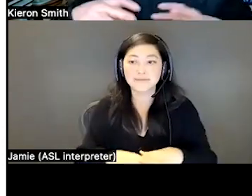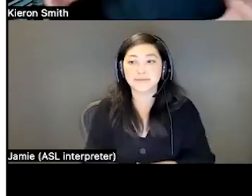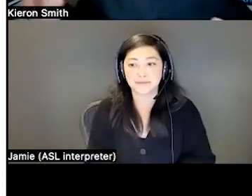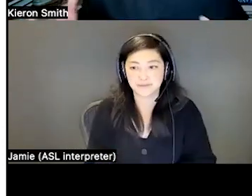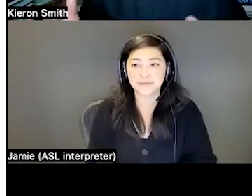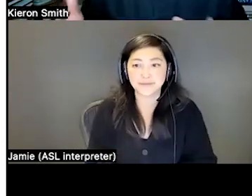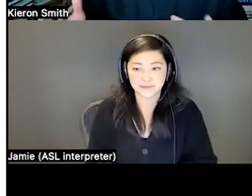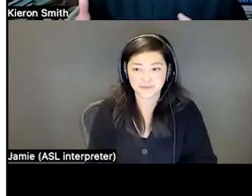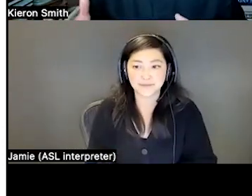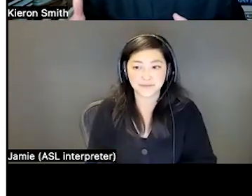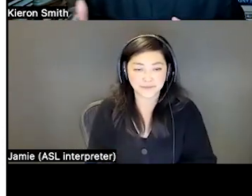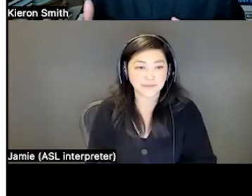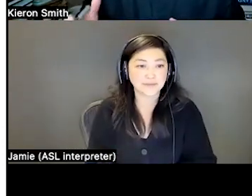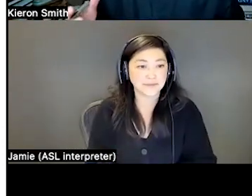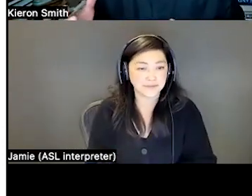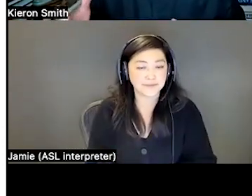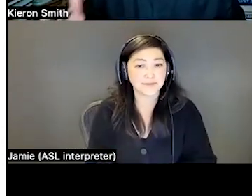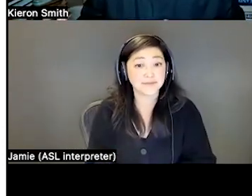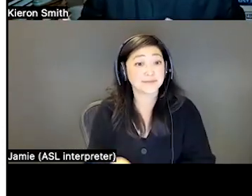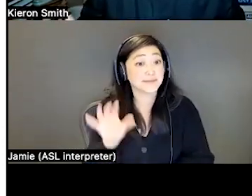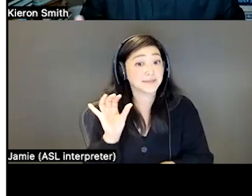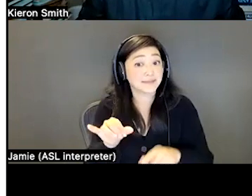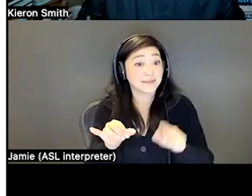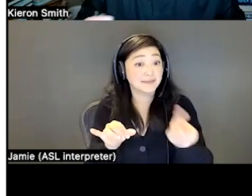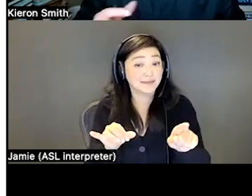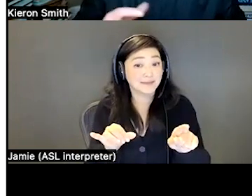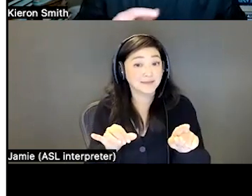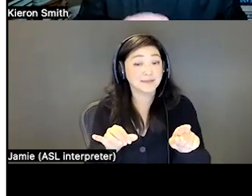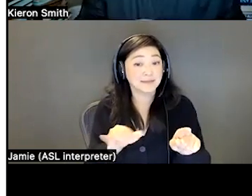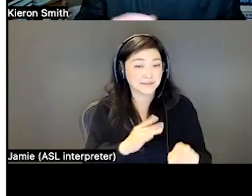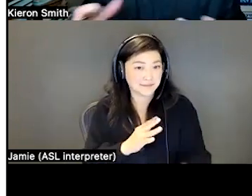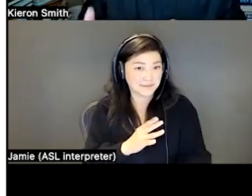And that's where we start to get into the real power actually, is to look at these drops of